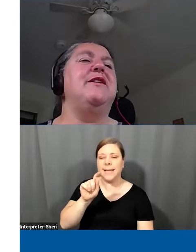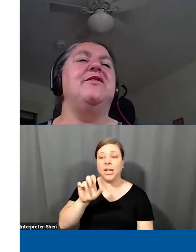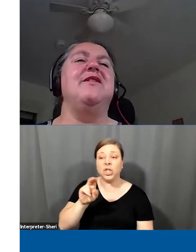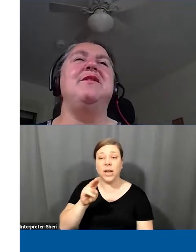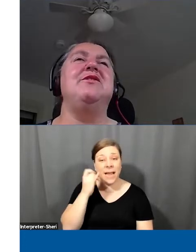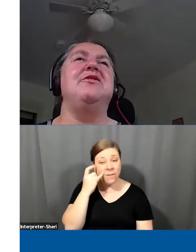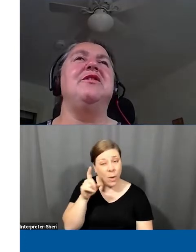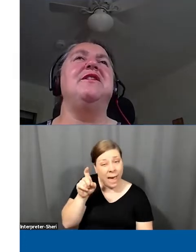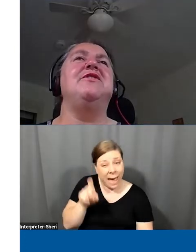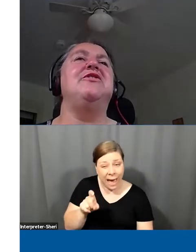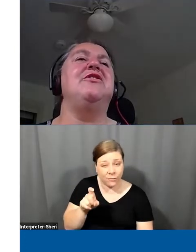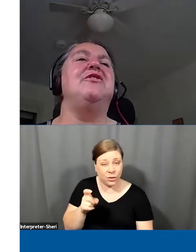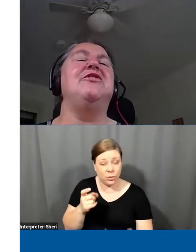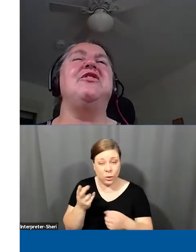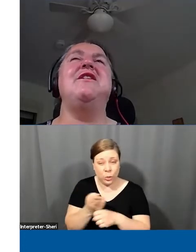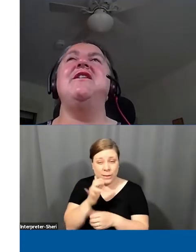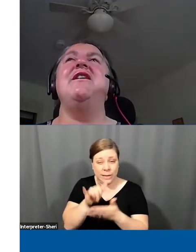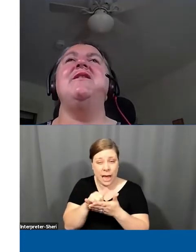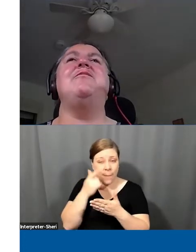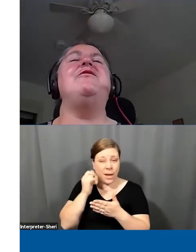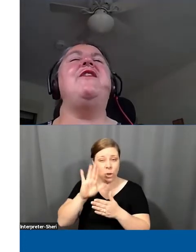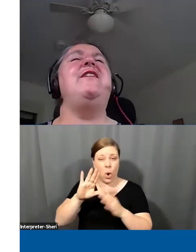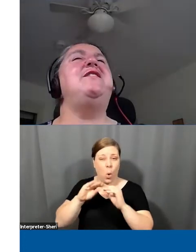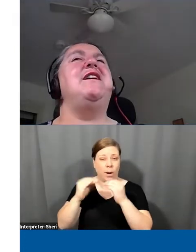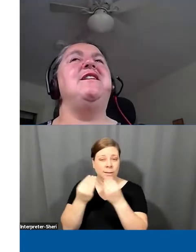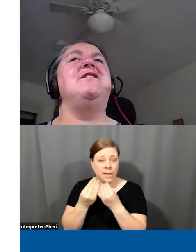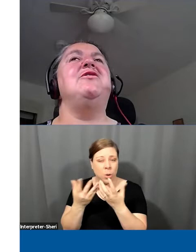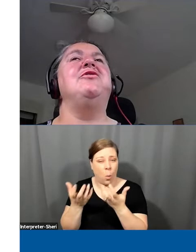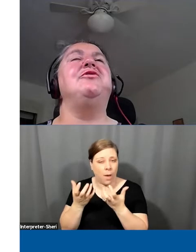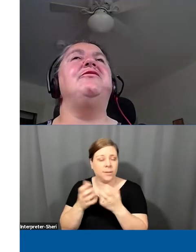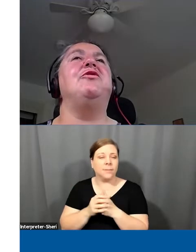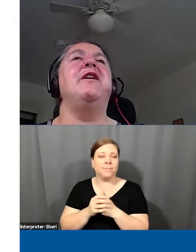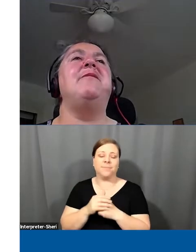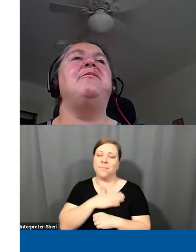because somebody in your organization insists on it, provide the data in an alternative format,